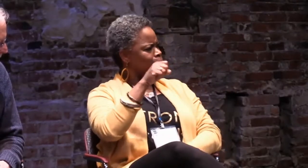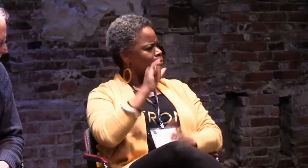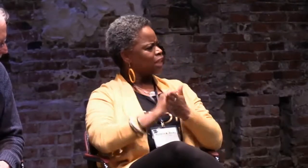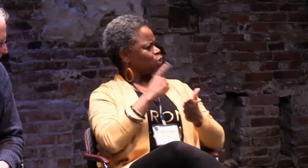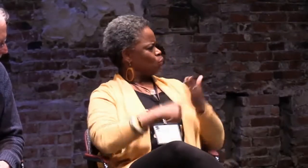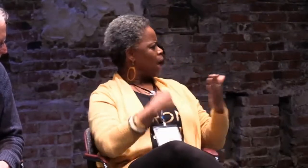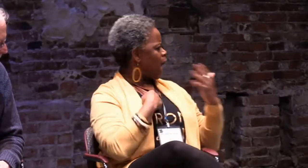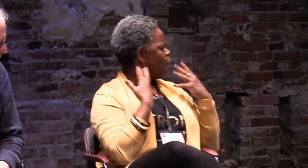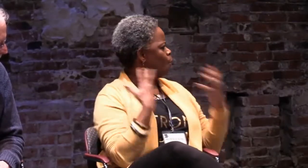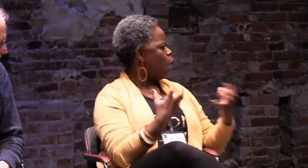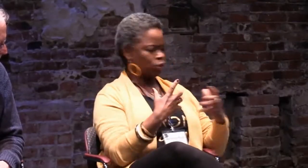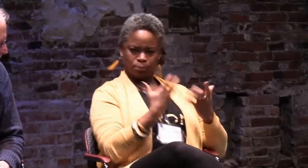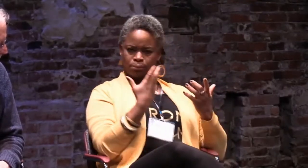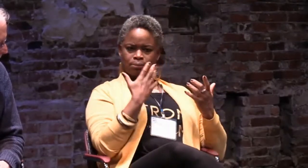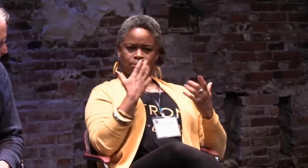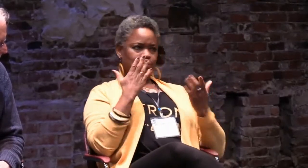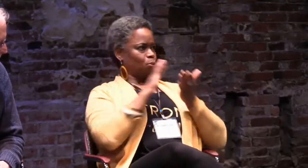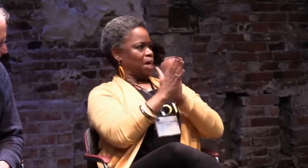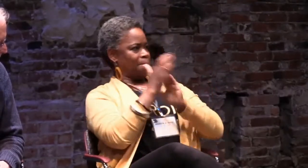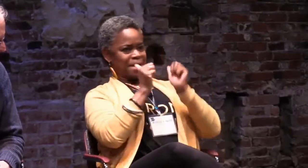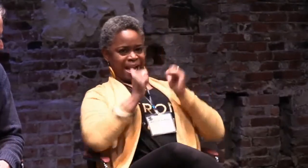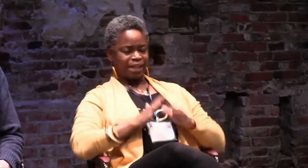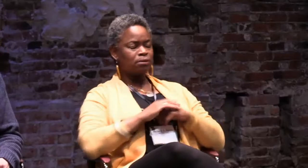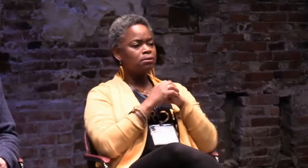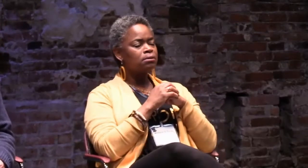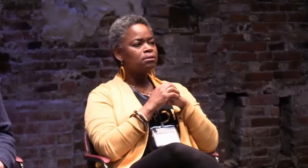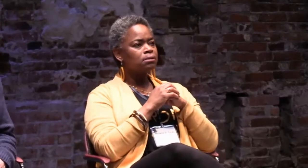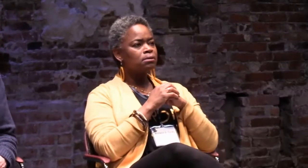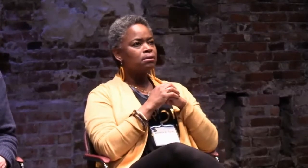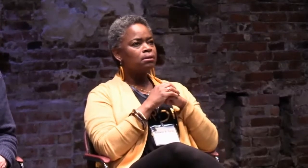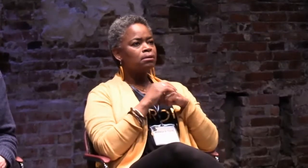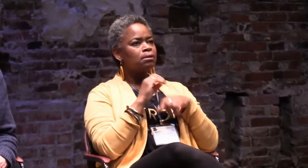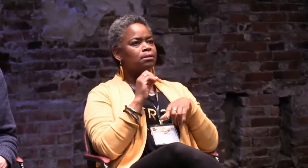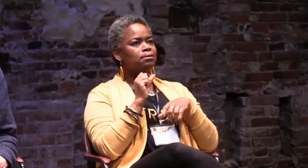and the engagement of these critical, impactful actors.